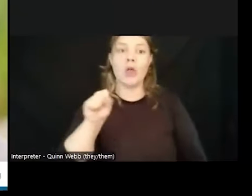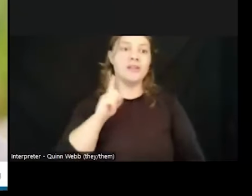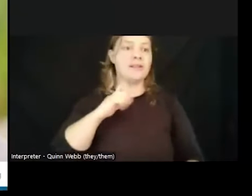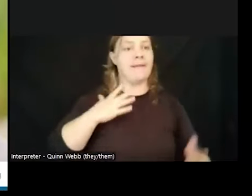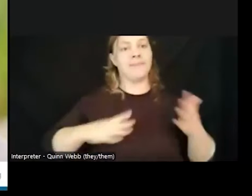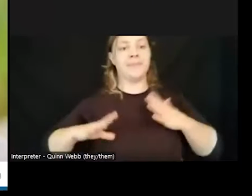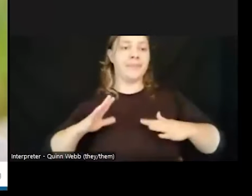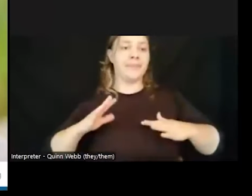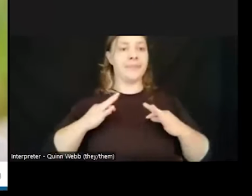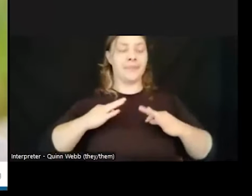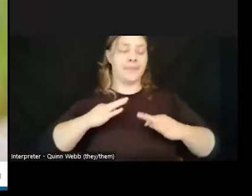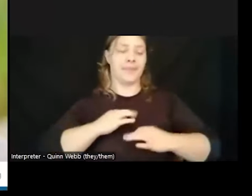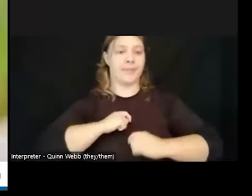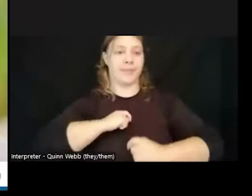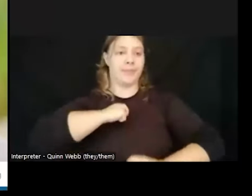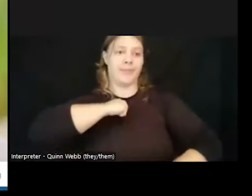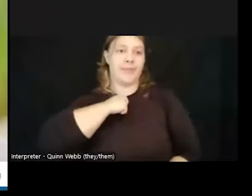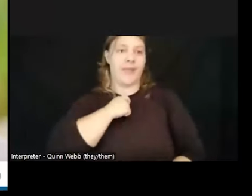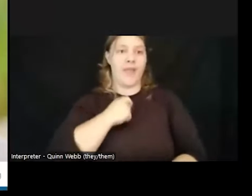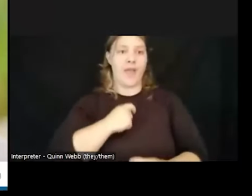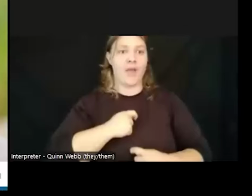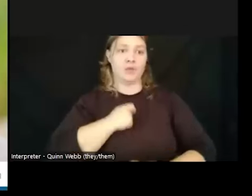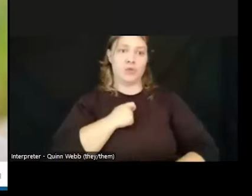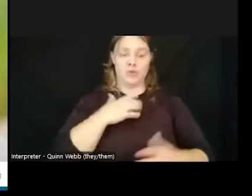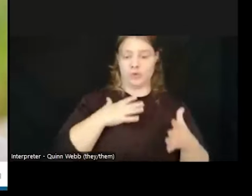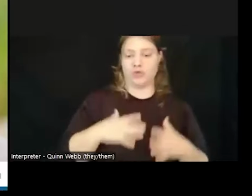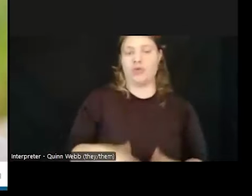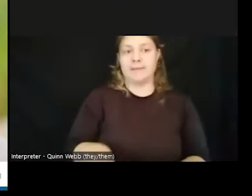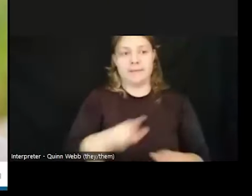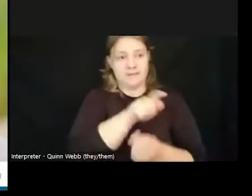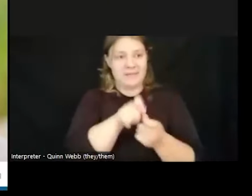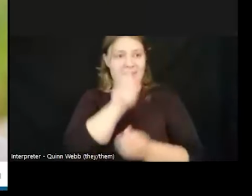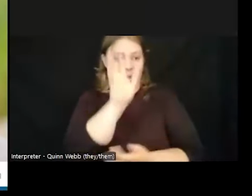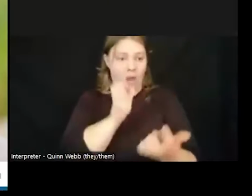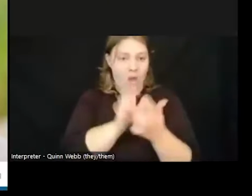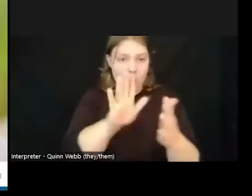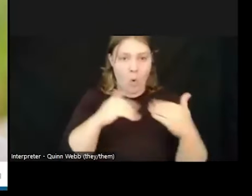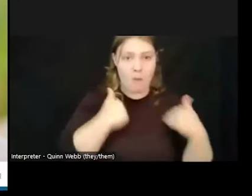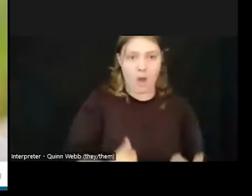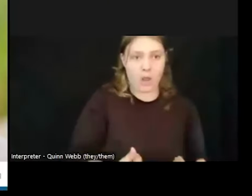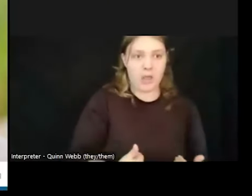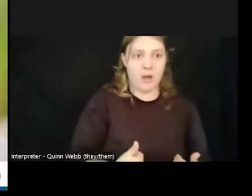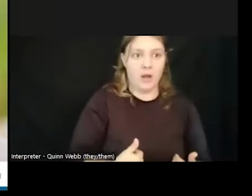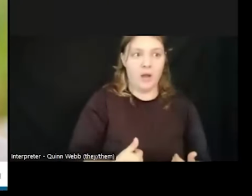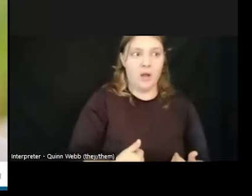them make that suit suit or that dress specific to you why can't healthc care be the same exact